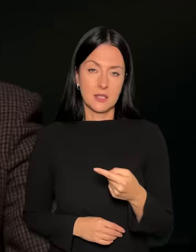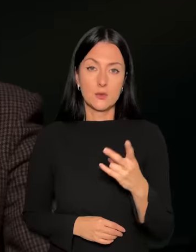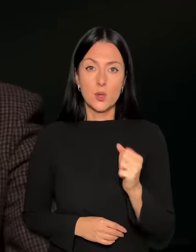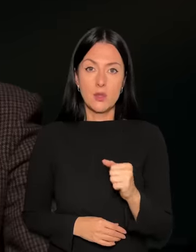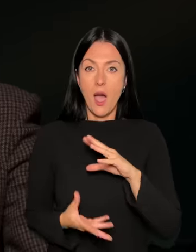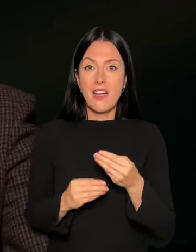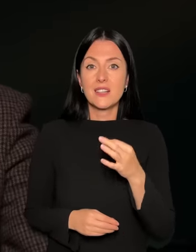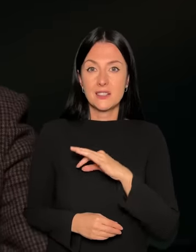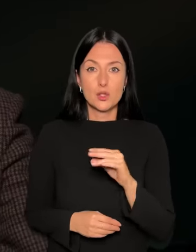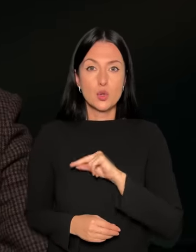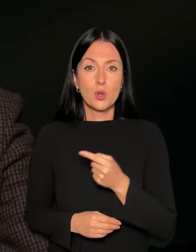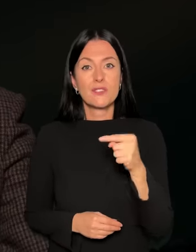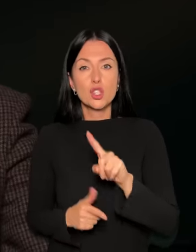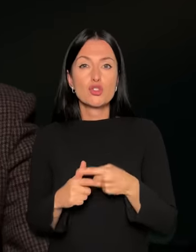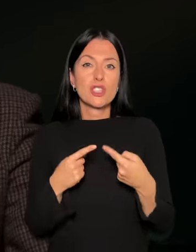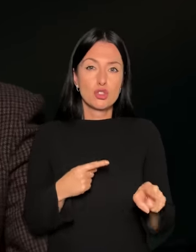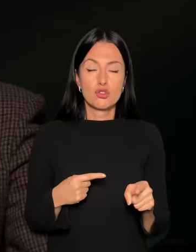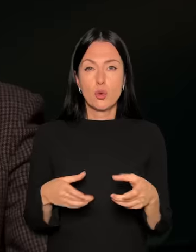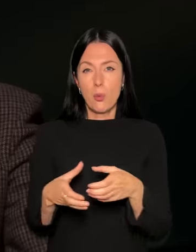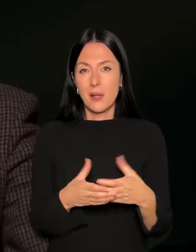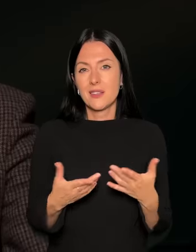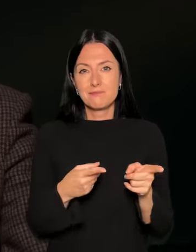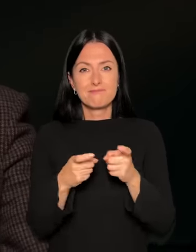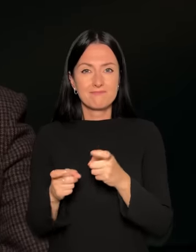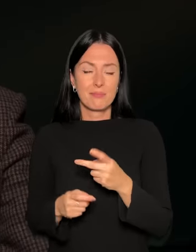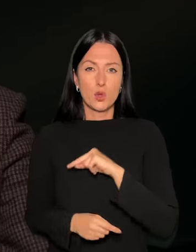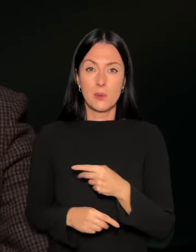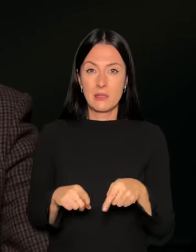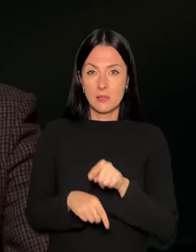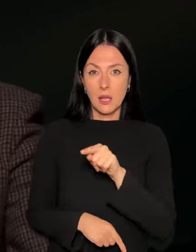of companies that hire such individuals.